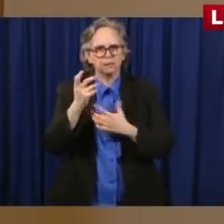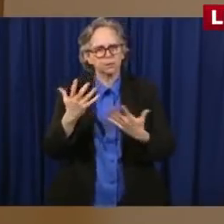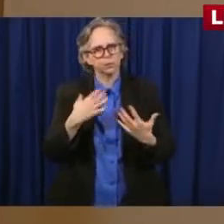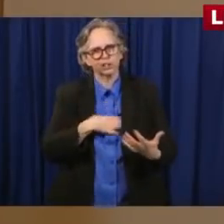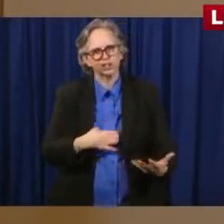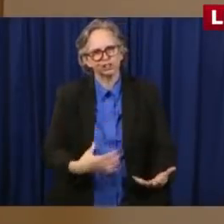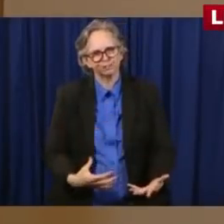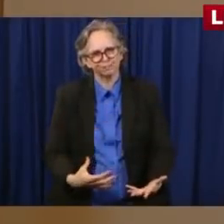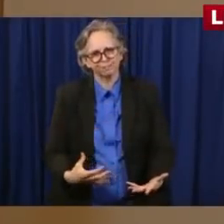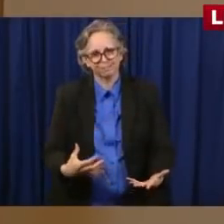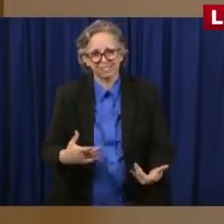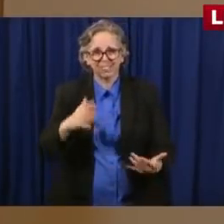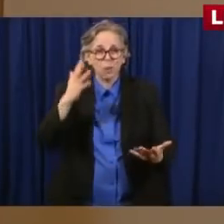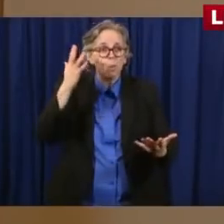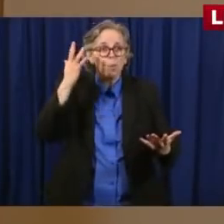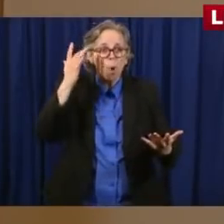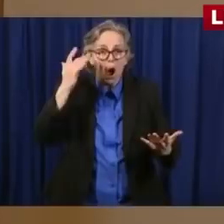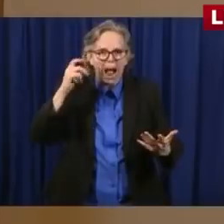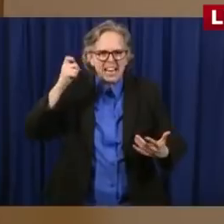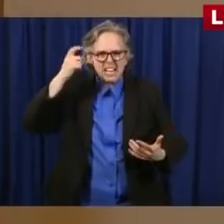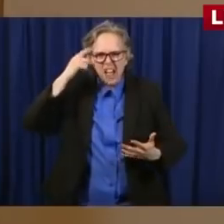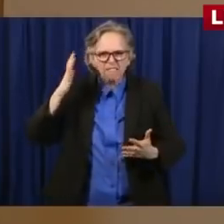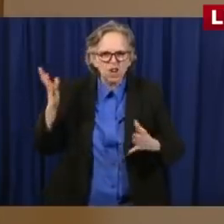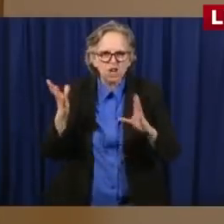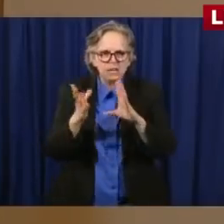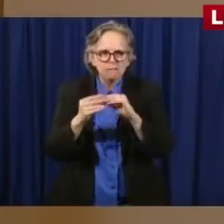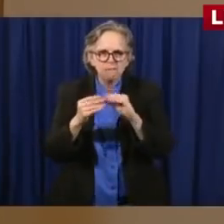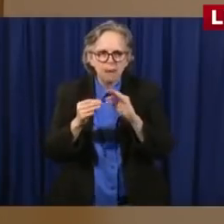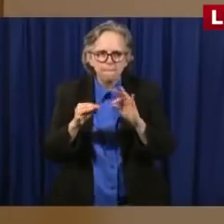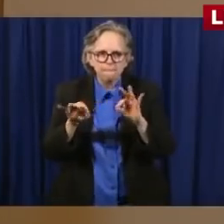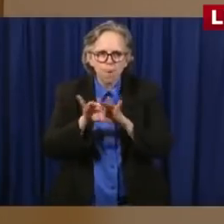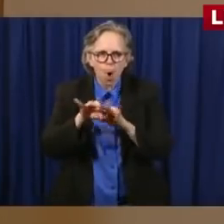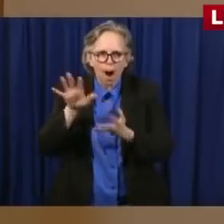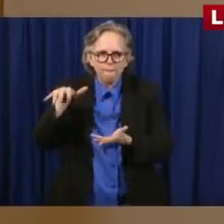A LACK OF TESTING, A LACK OF PPE.